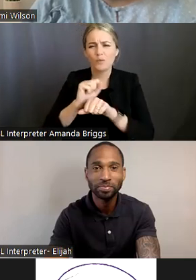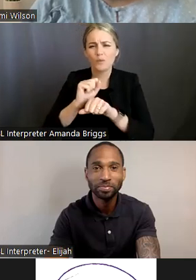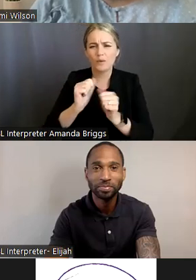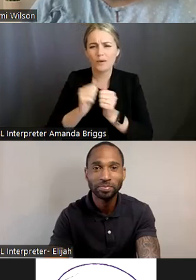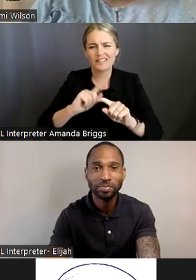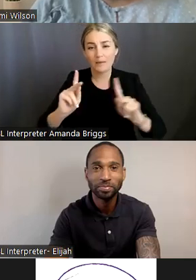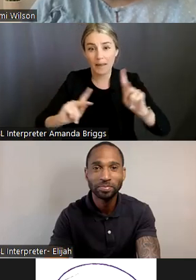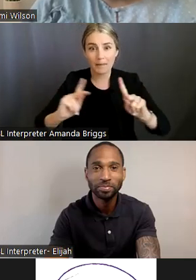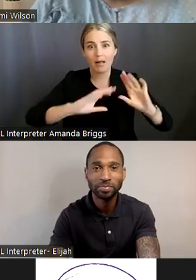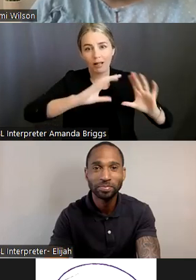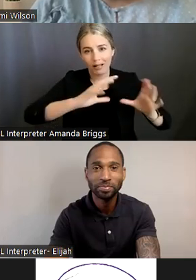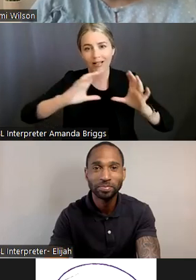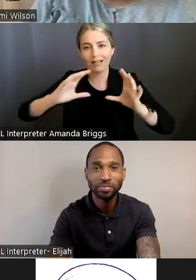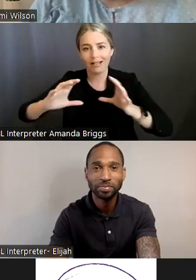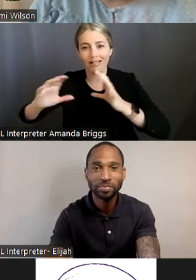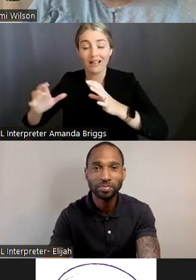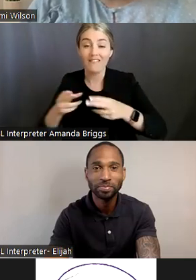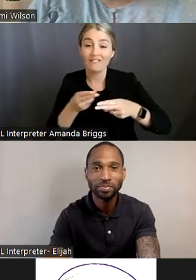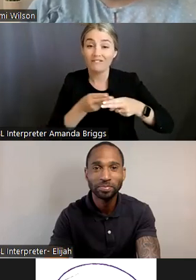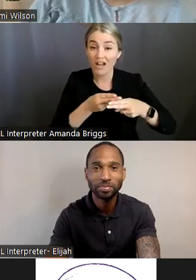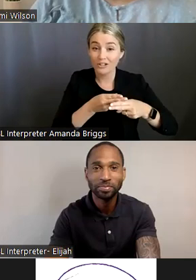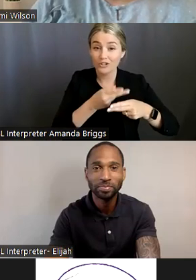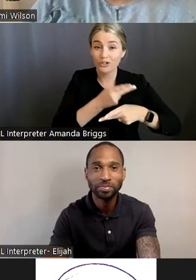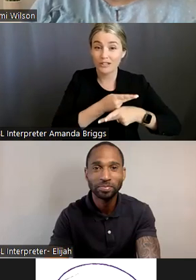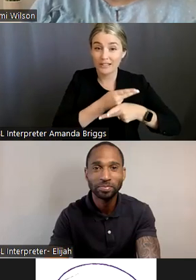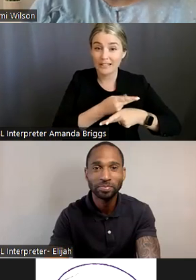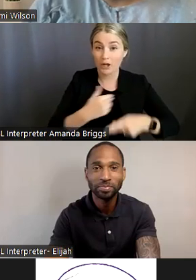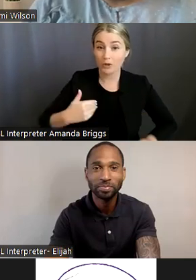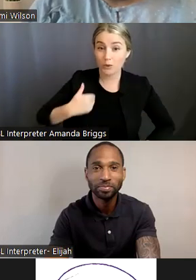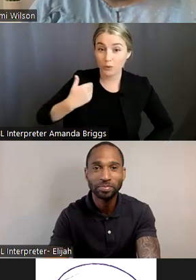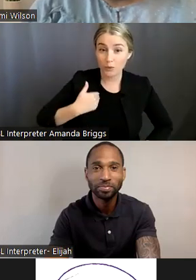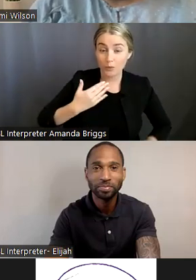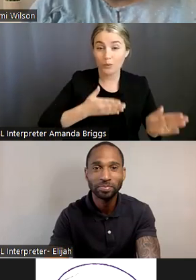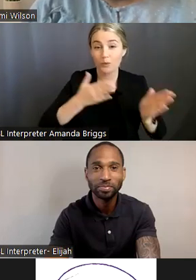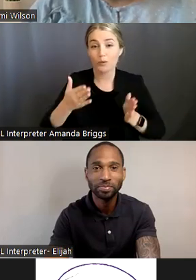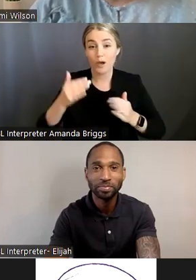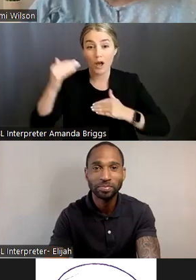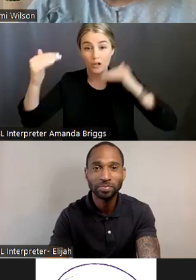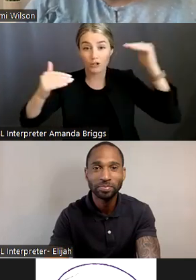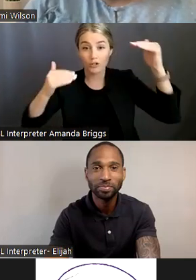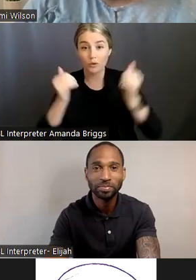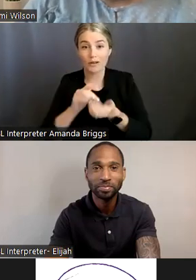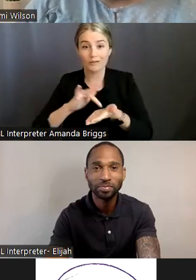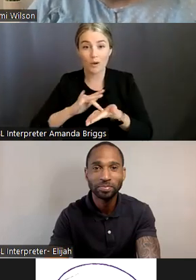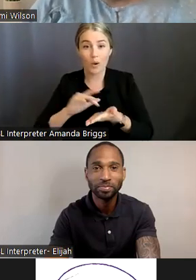Foster care youth, adults with opioid use disorder,